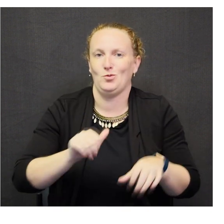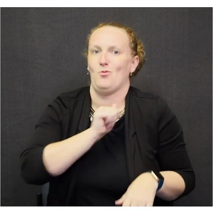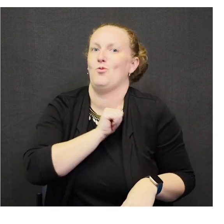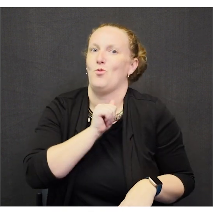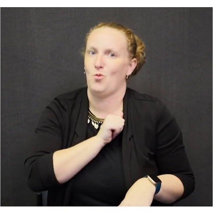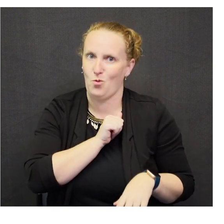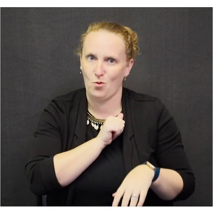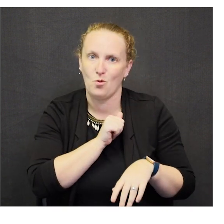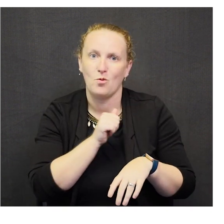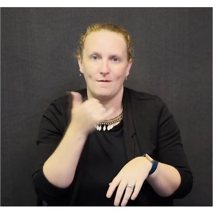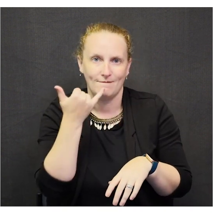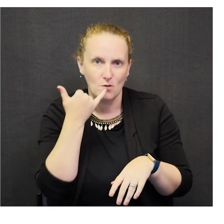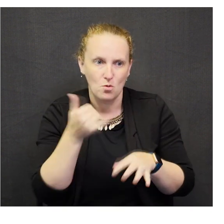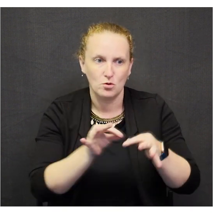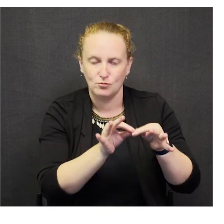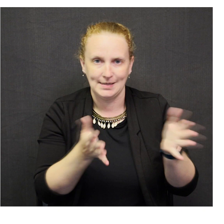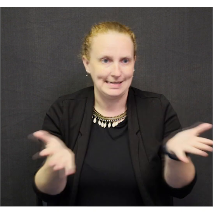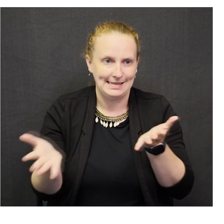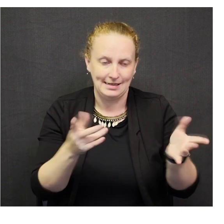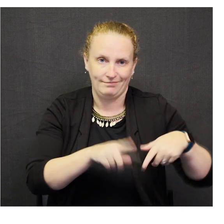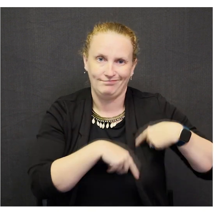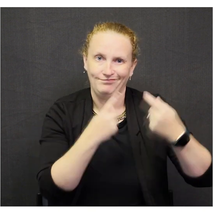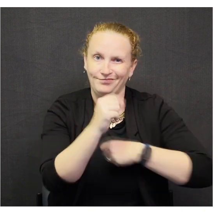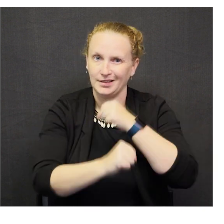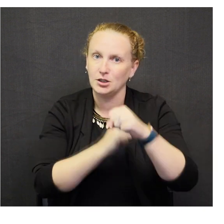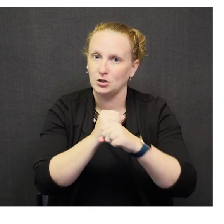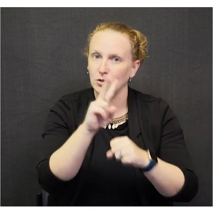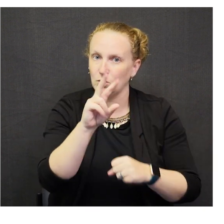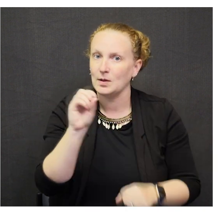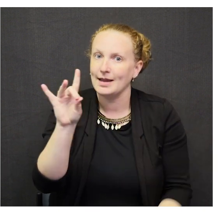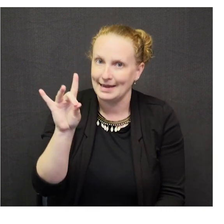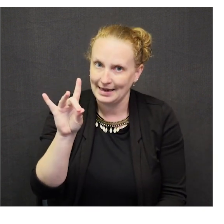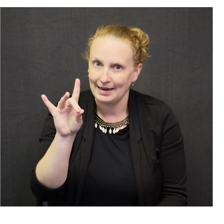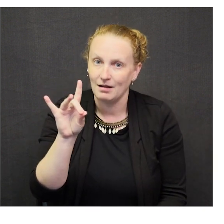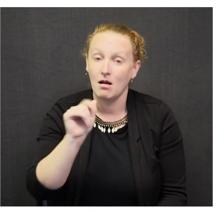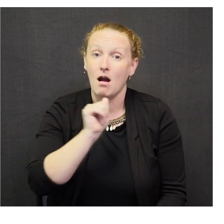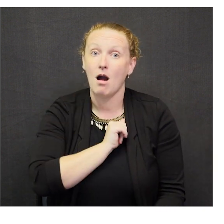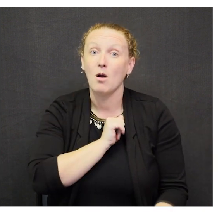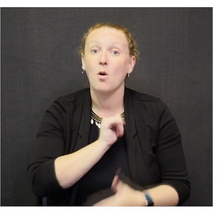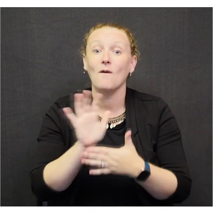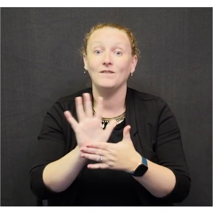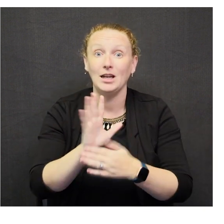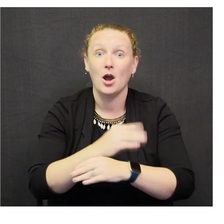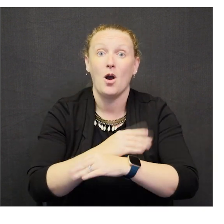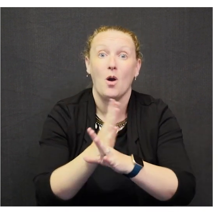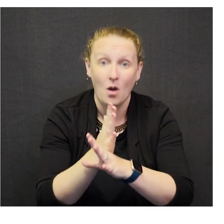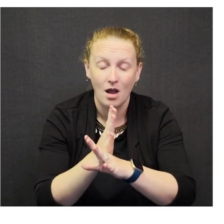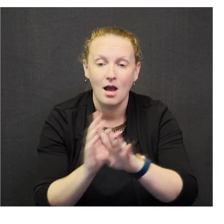we introduced our own video interpreting service in 2012. And every staff interpreter, no matter